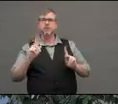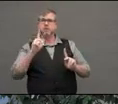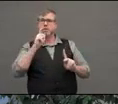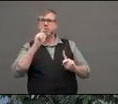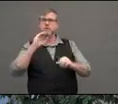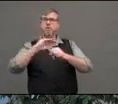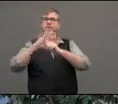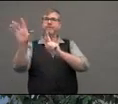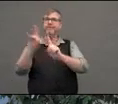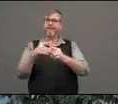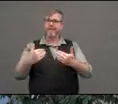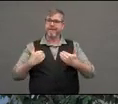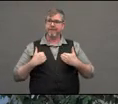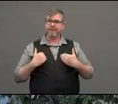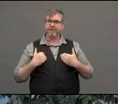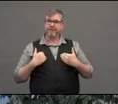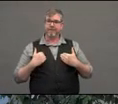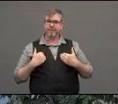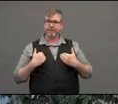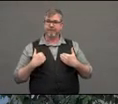correct and when we say when we use the word